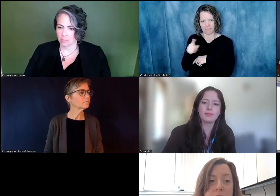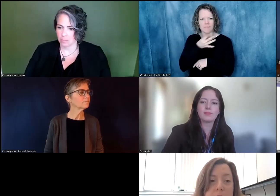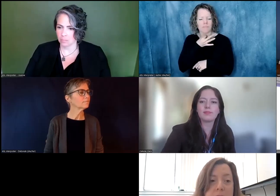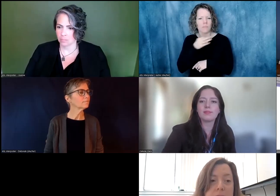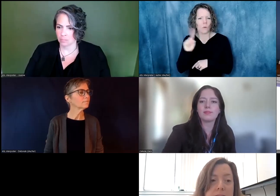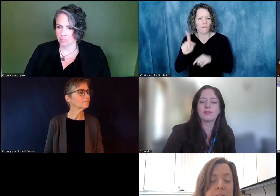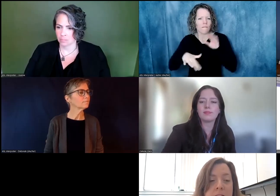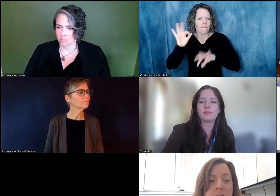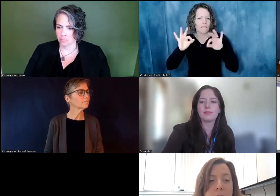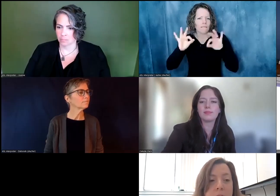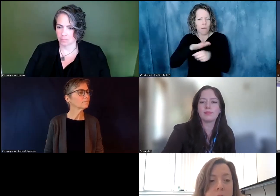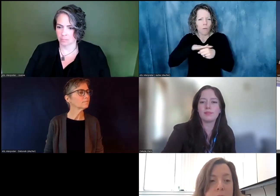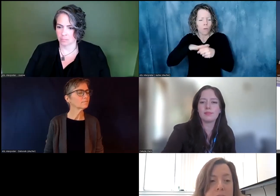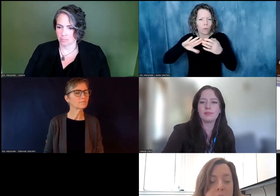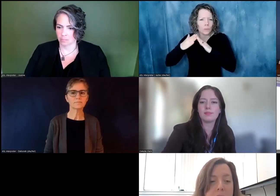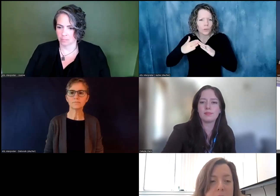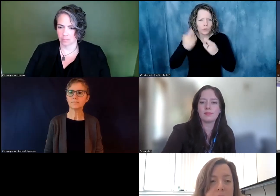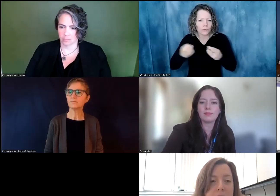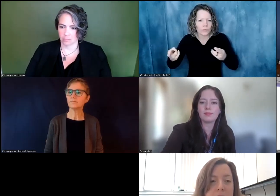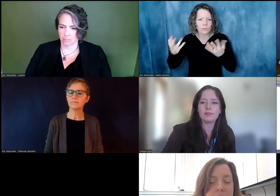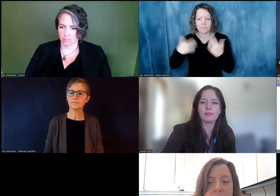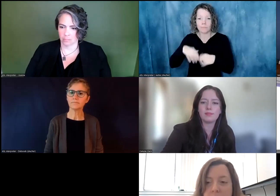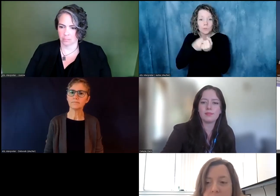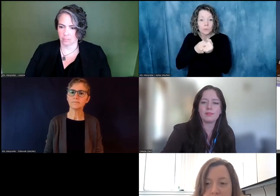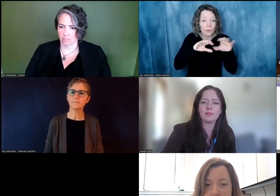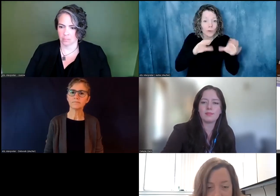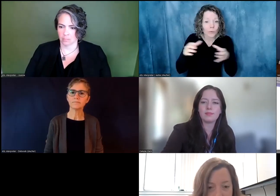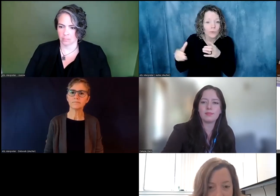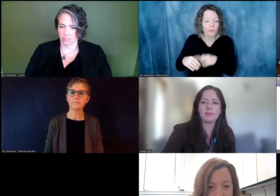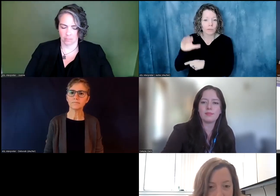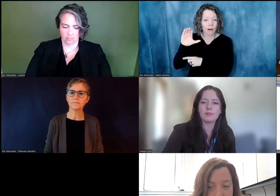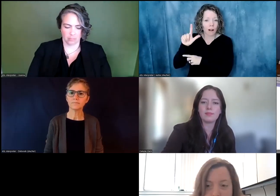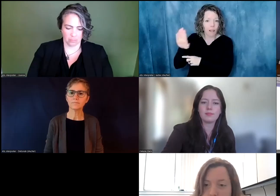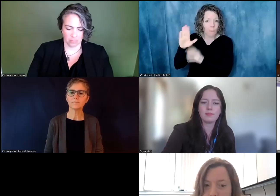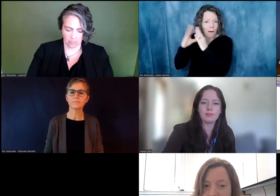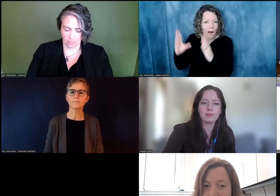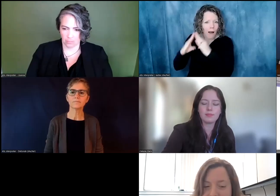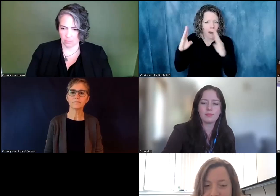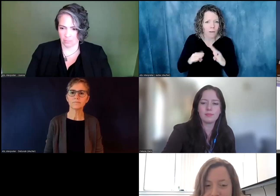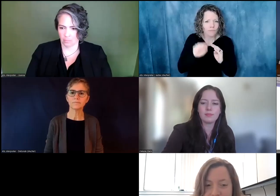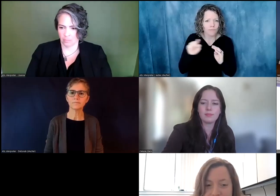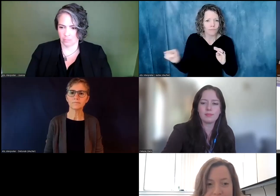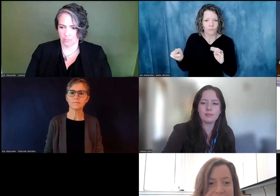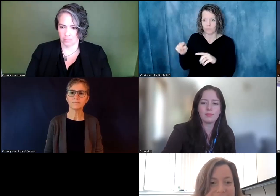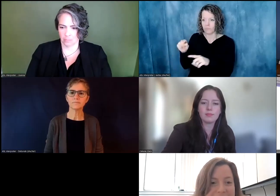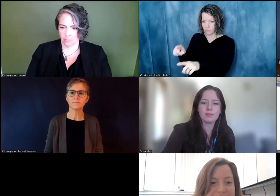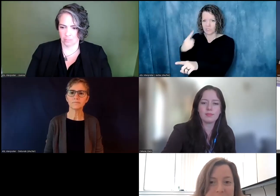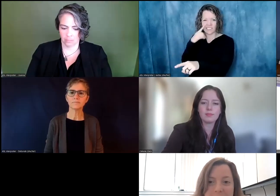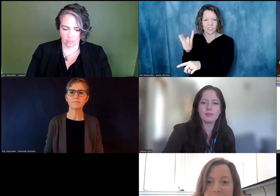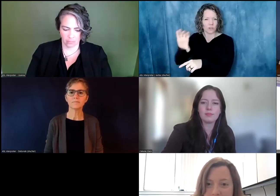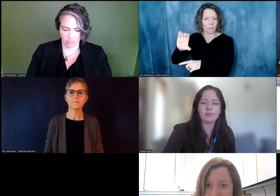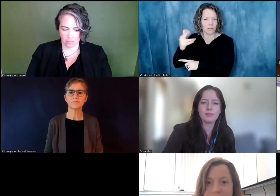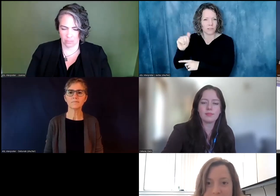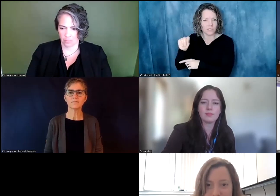resources, support groups and clubhouses?” And looks like we just put in a list. Yeah. Heather